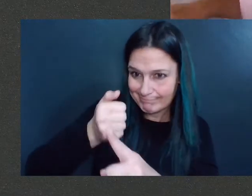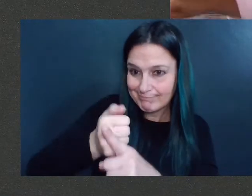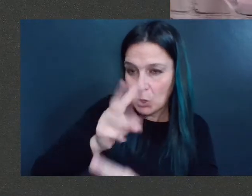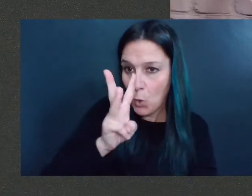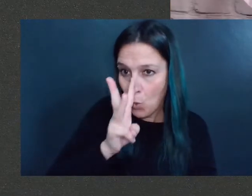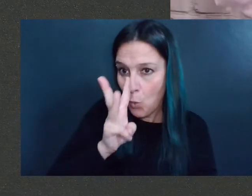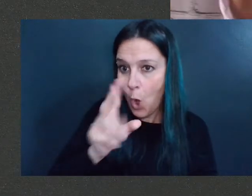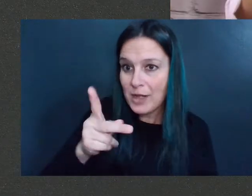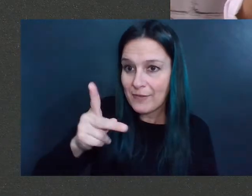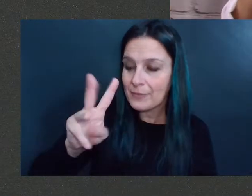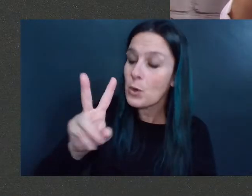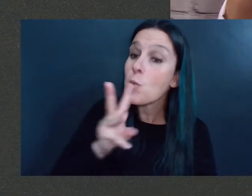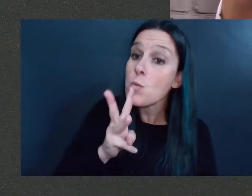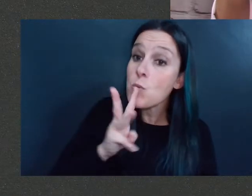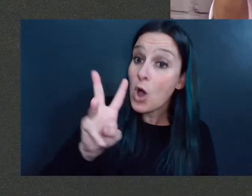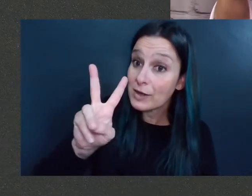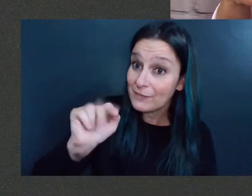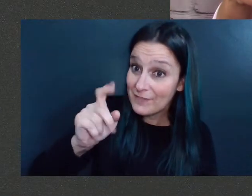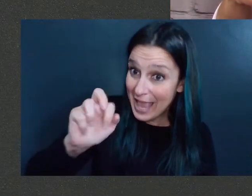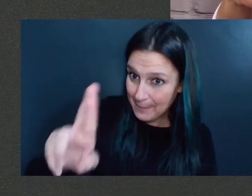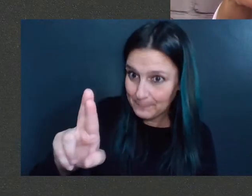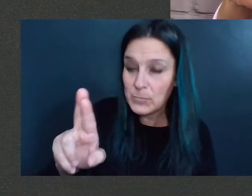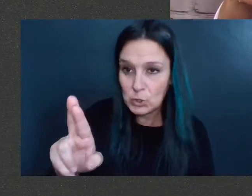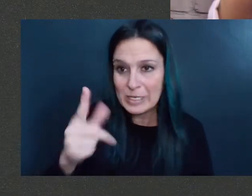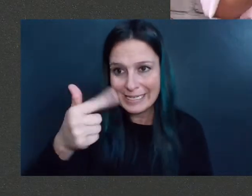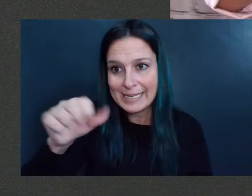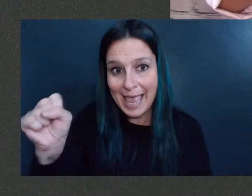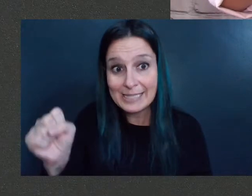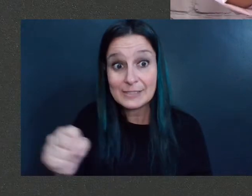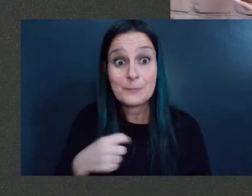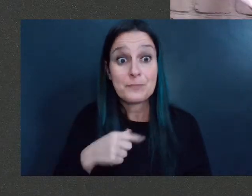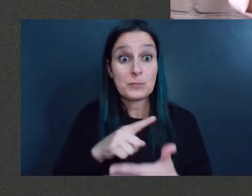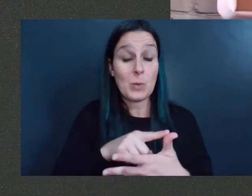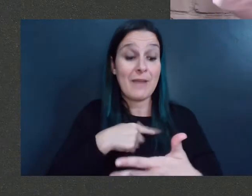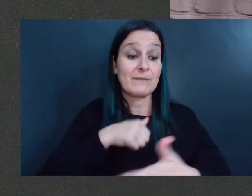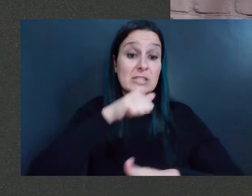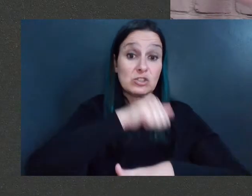So those are solid, liquid, and gas.